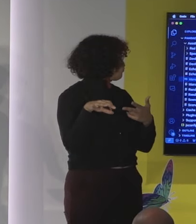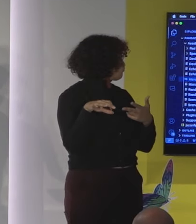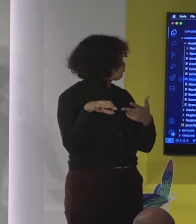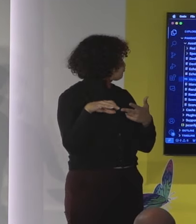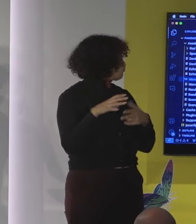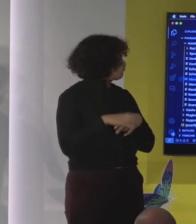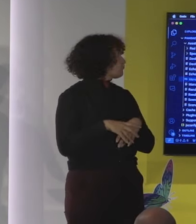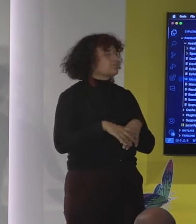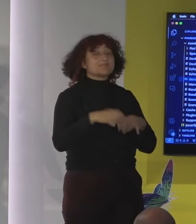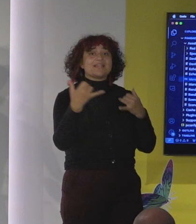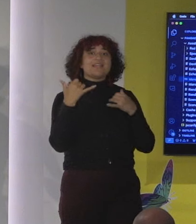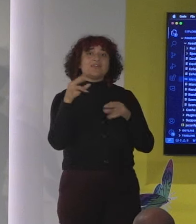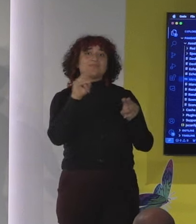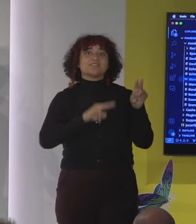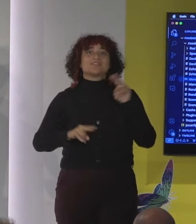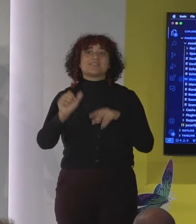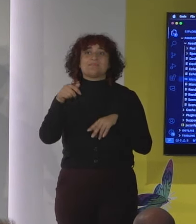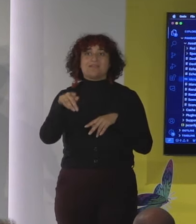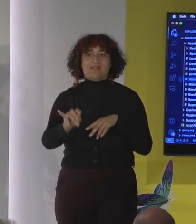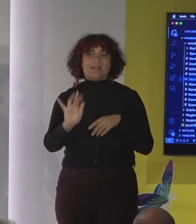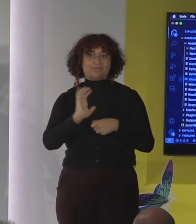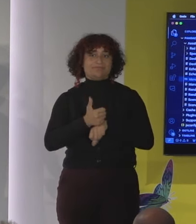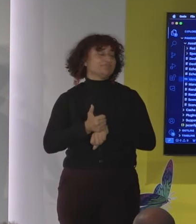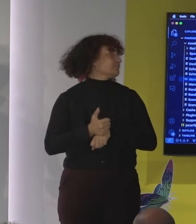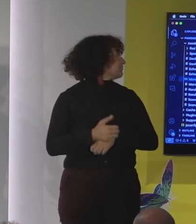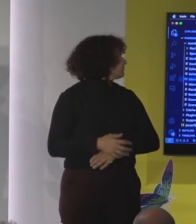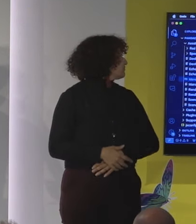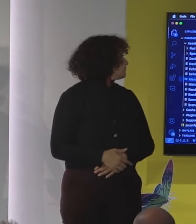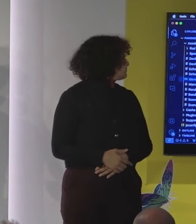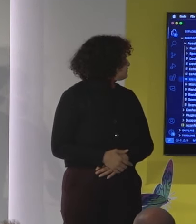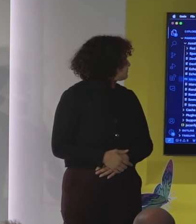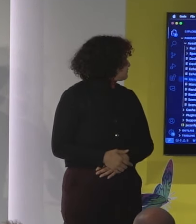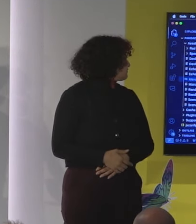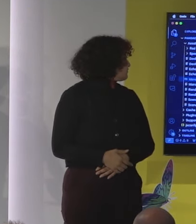And now, let's take a look at this API. So, and a button.